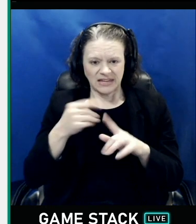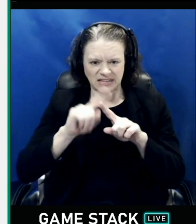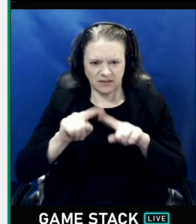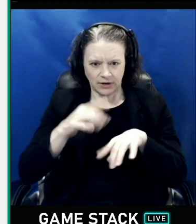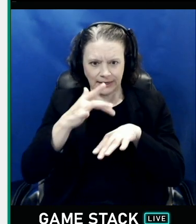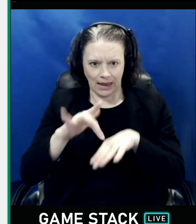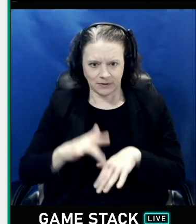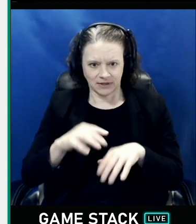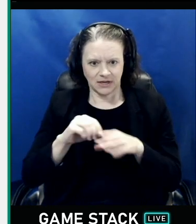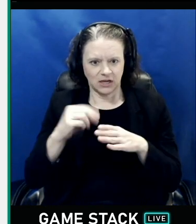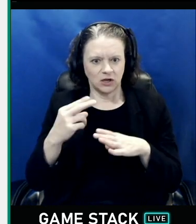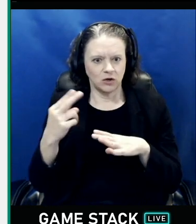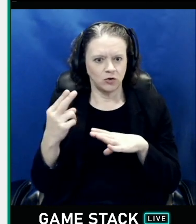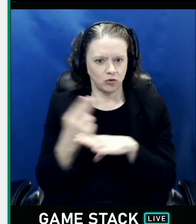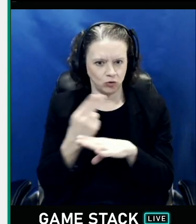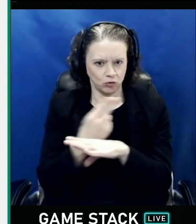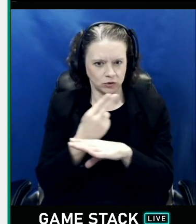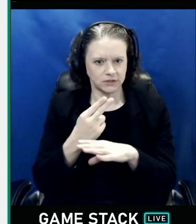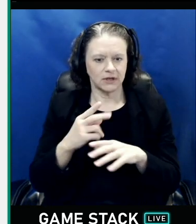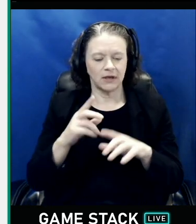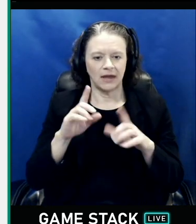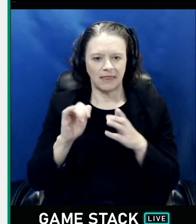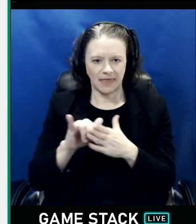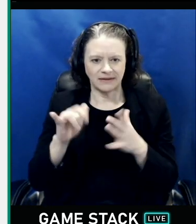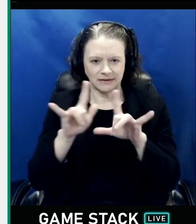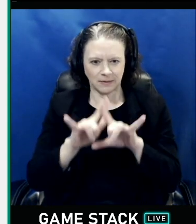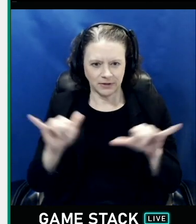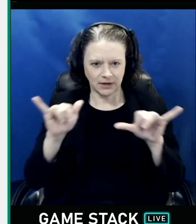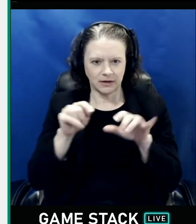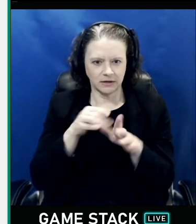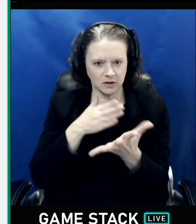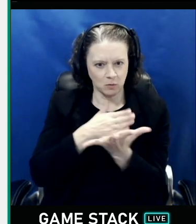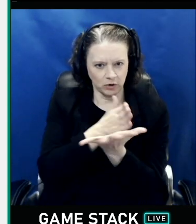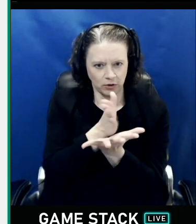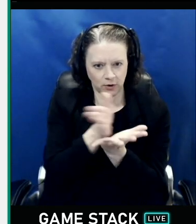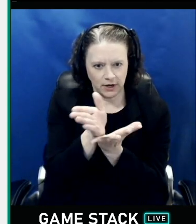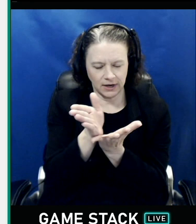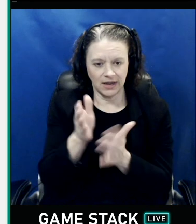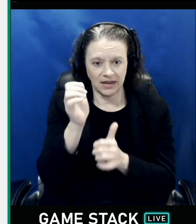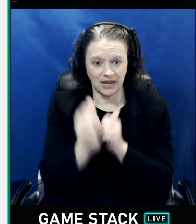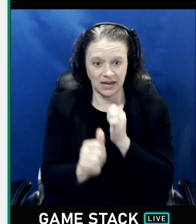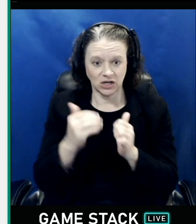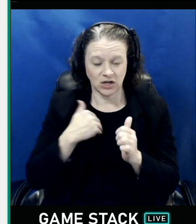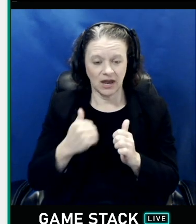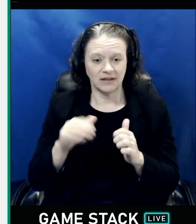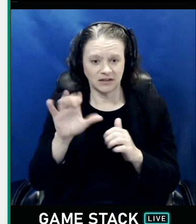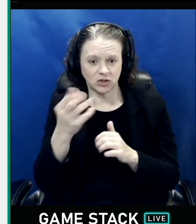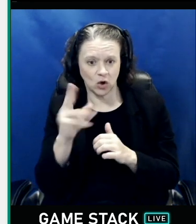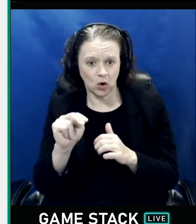This is Simultaneous Multi-Threading. Although each hardware thread has its own program counter and architectural register set,